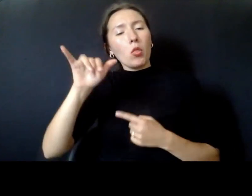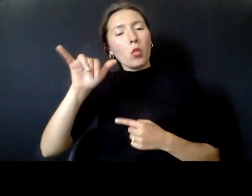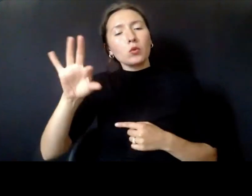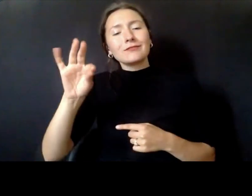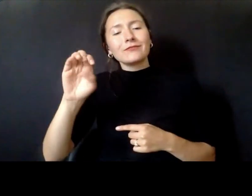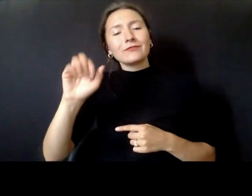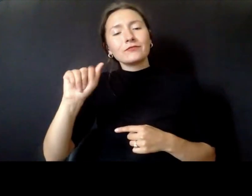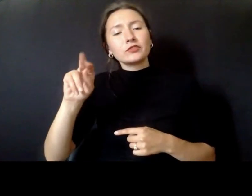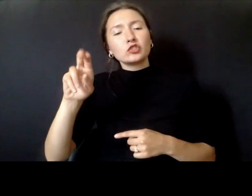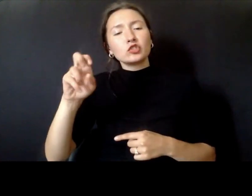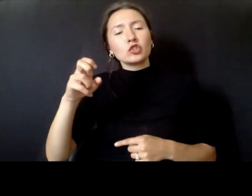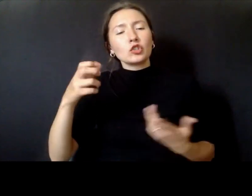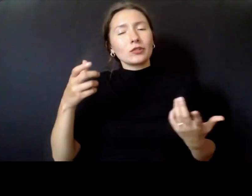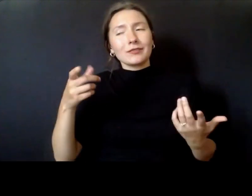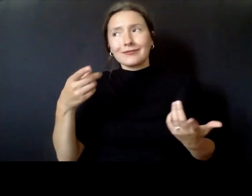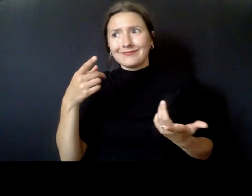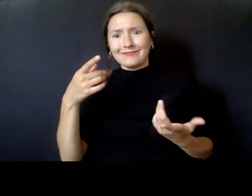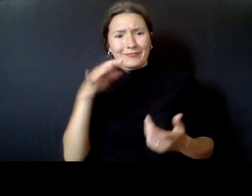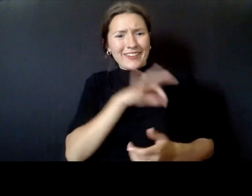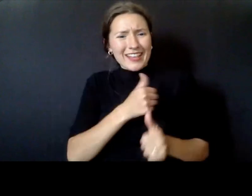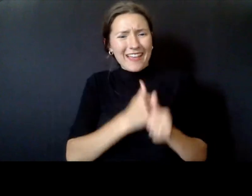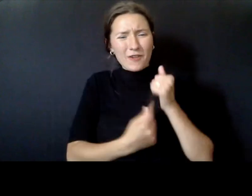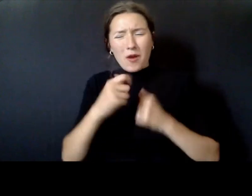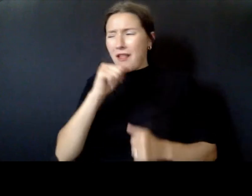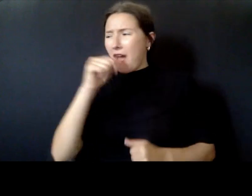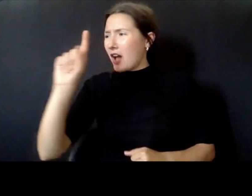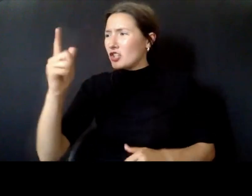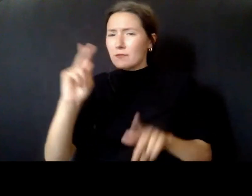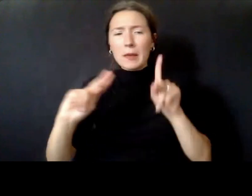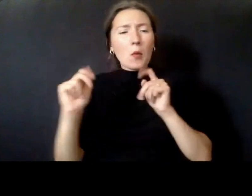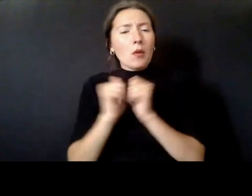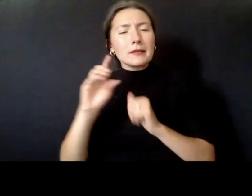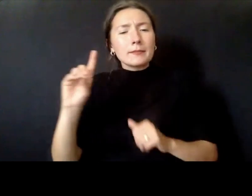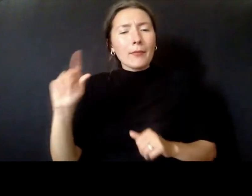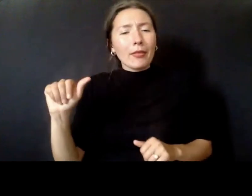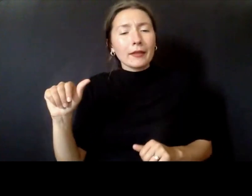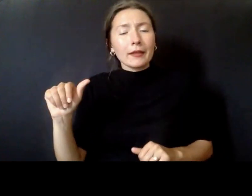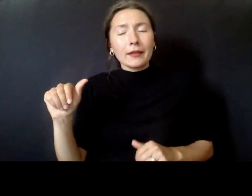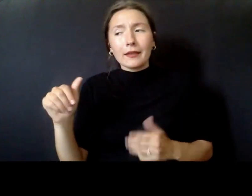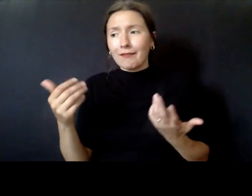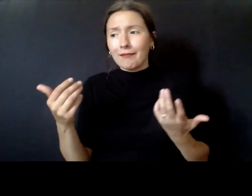me but i find them helpful so i do use them so that is the great thing about accessibility